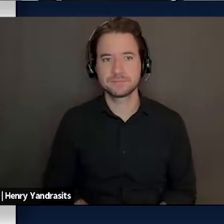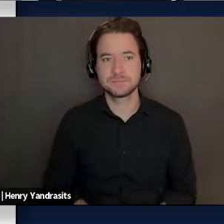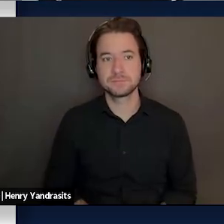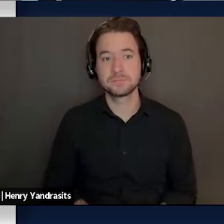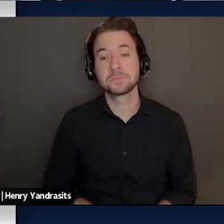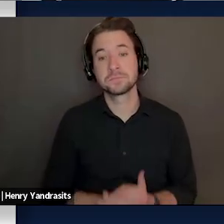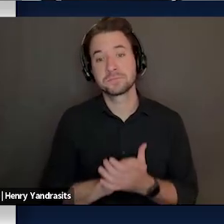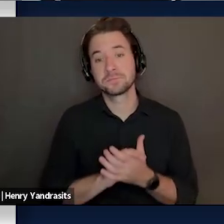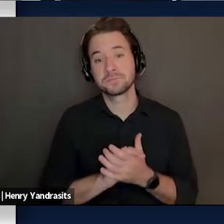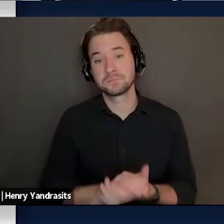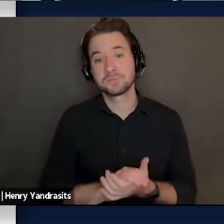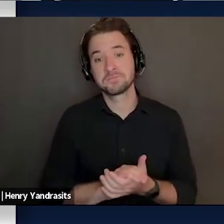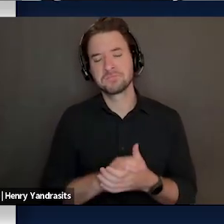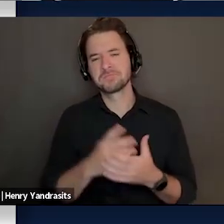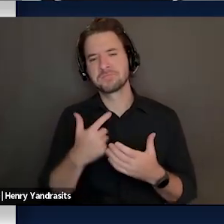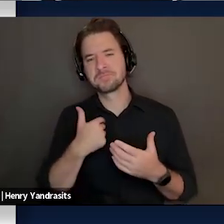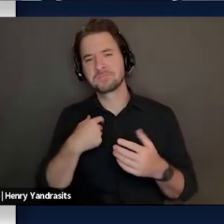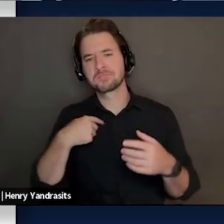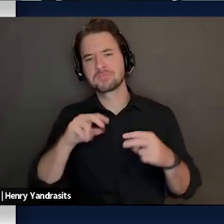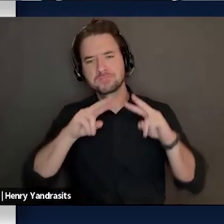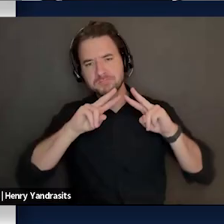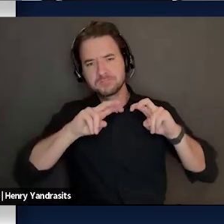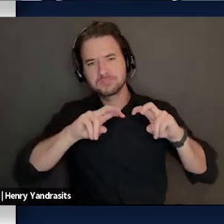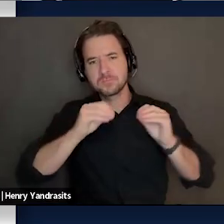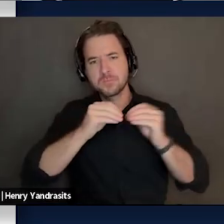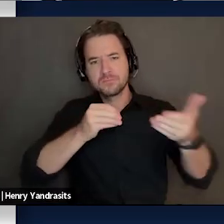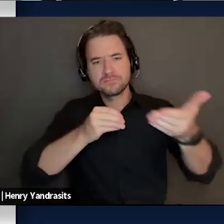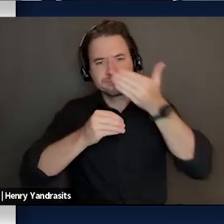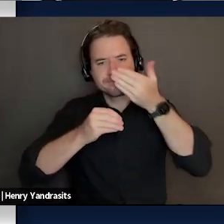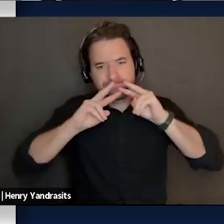When we take a closer look, we find some clear differences across groups.